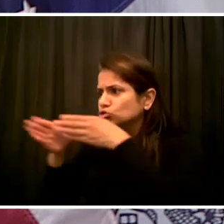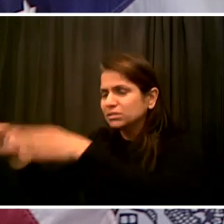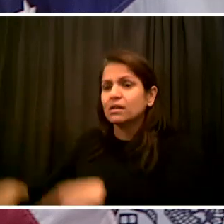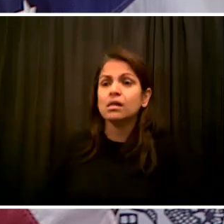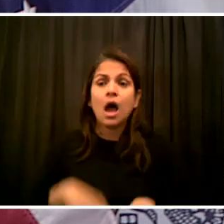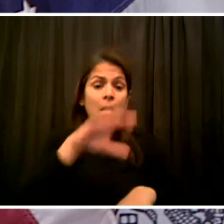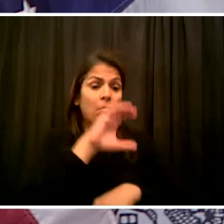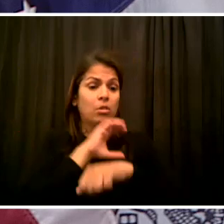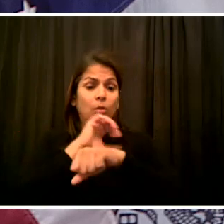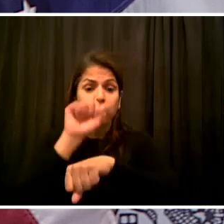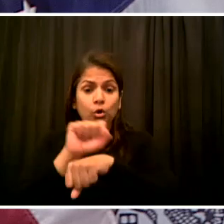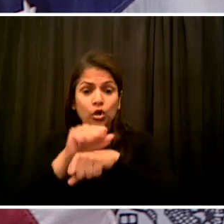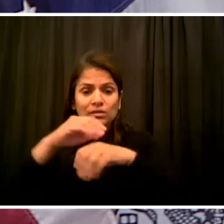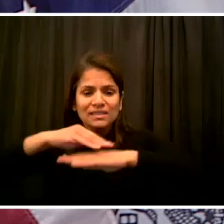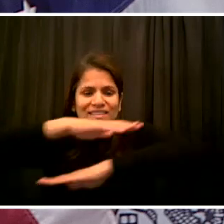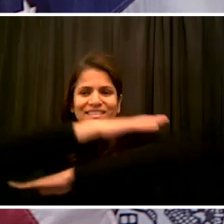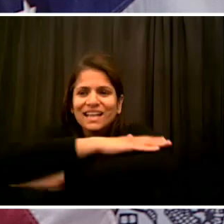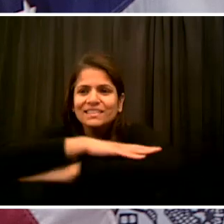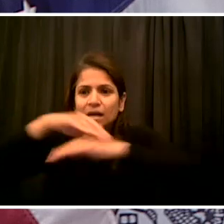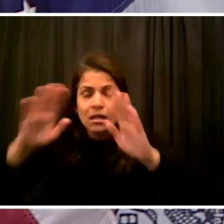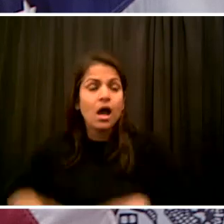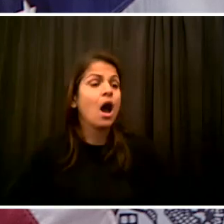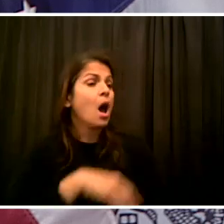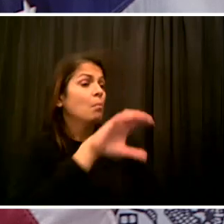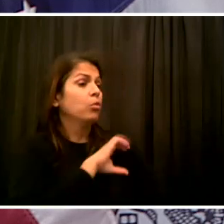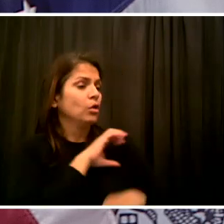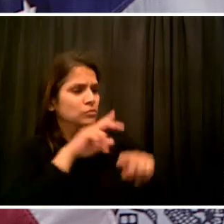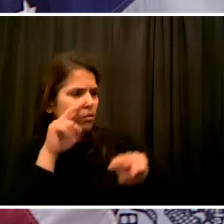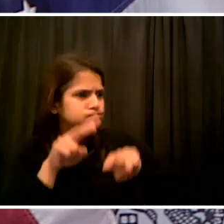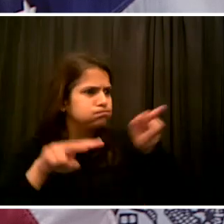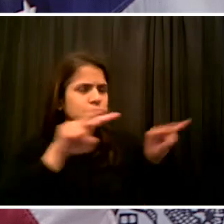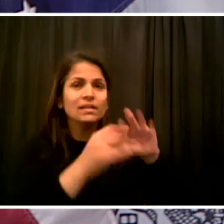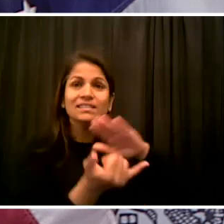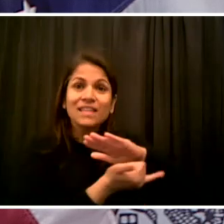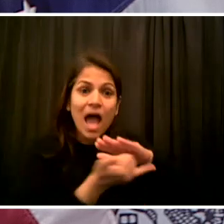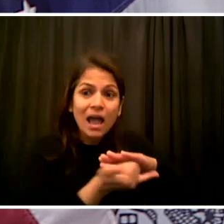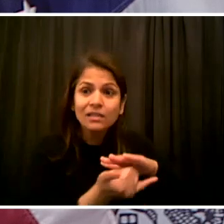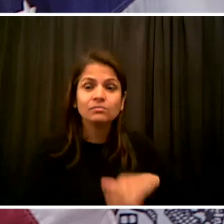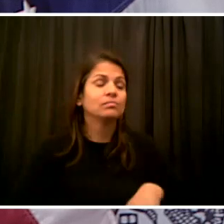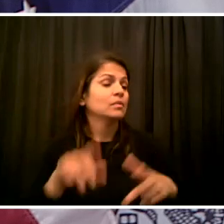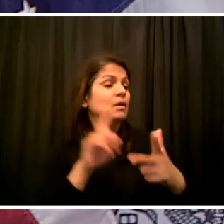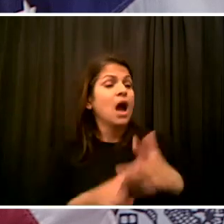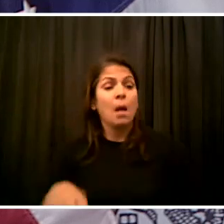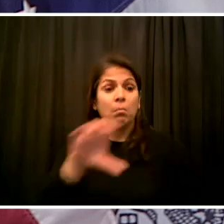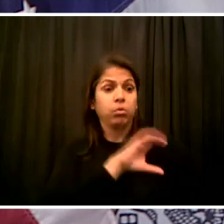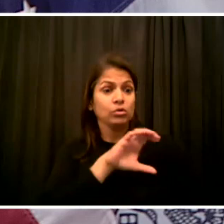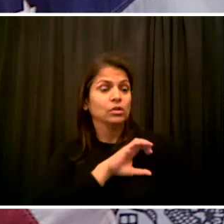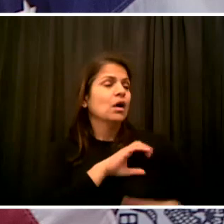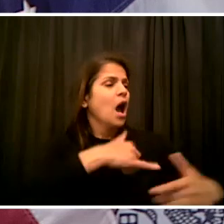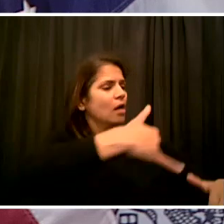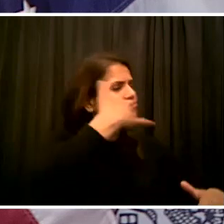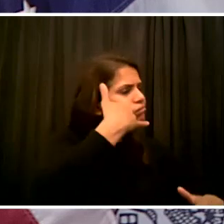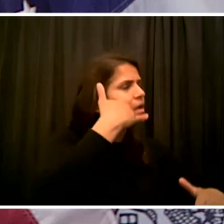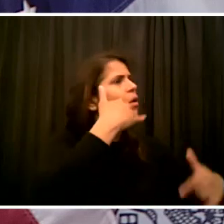THIS TRIERBLE TIME. SO, THEIR FAMILY'S FUTURE ISAT THE TOP OF WHAT WE ARE